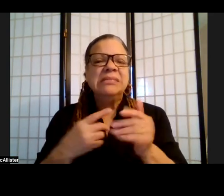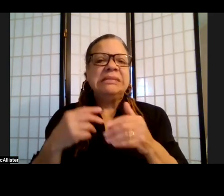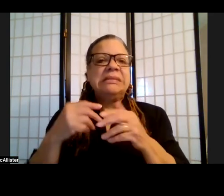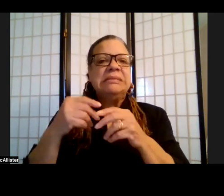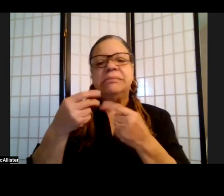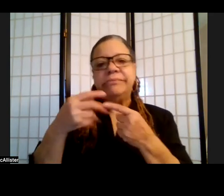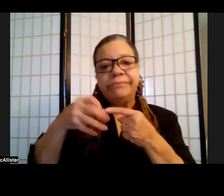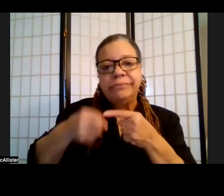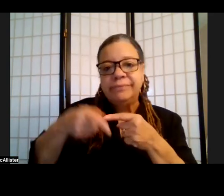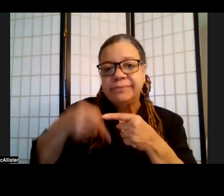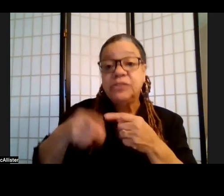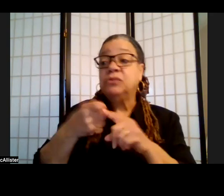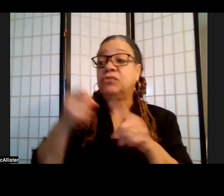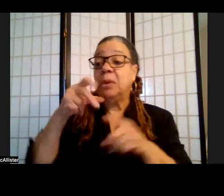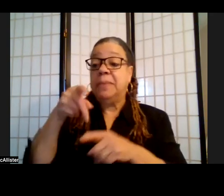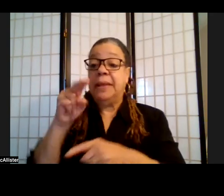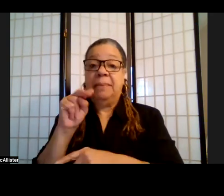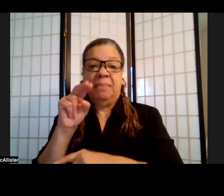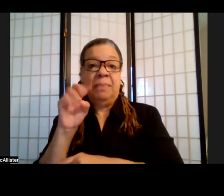that the naval doctors soon diagnosed as gonorrhea.